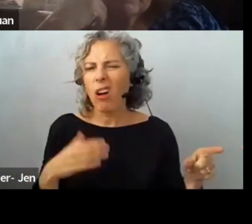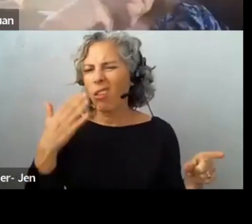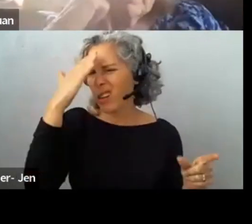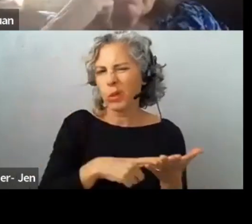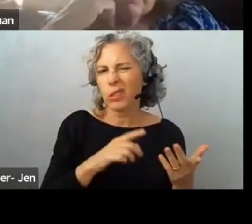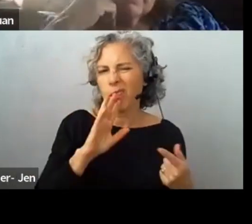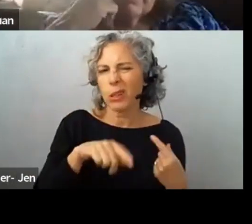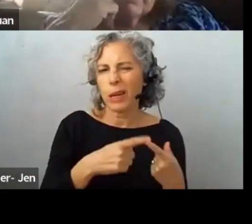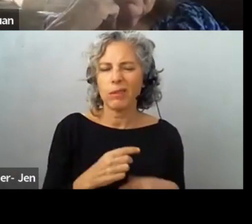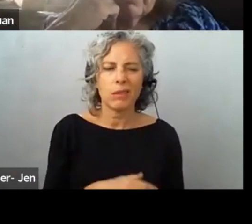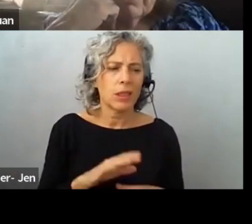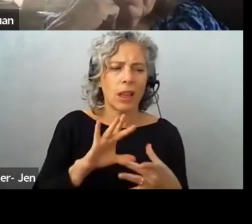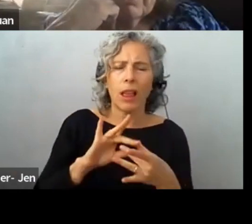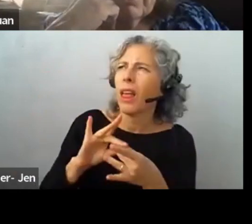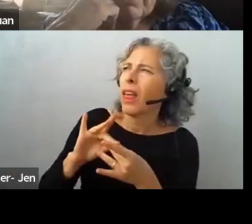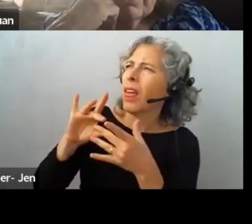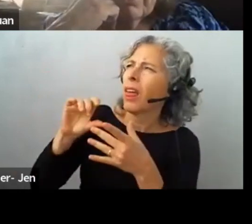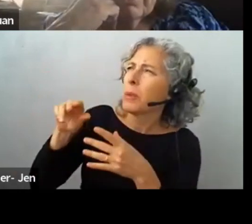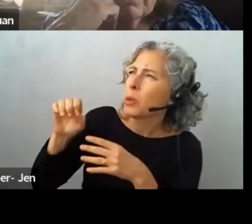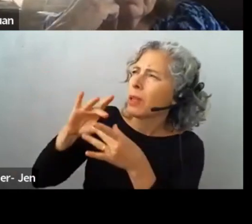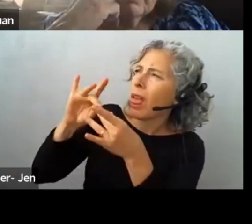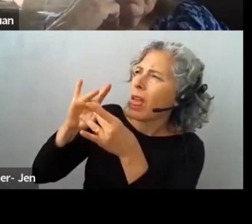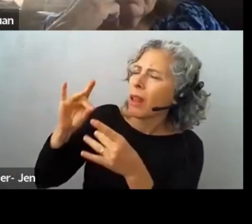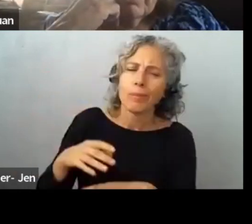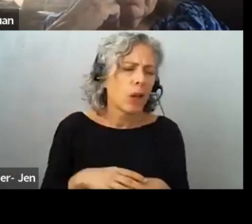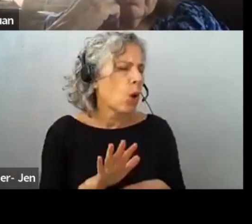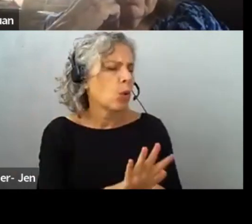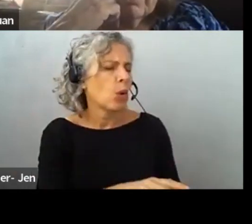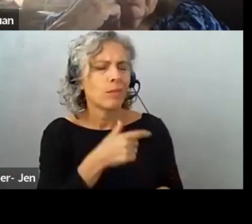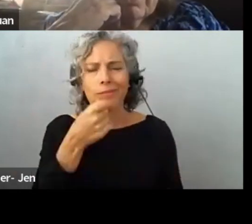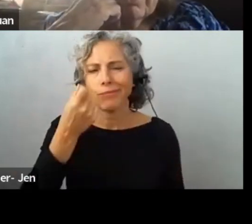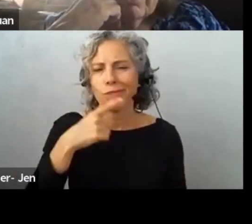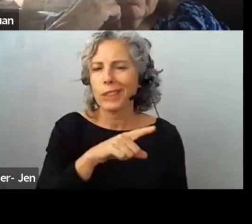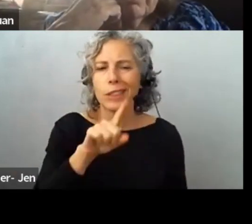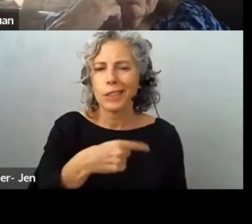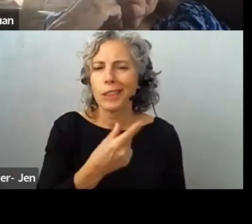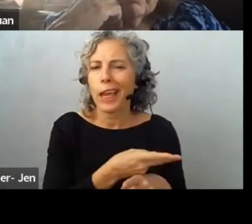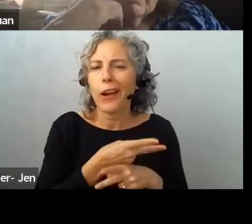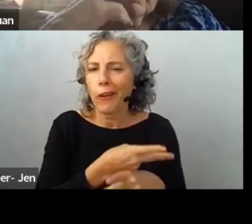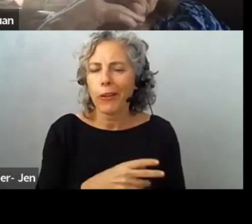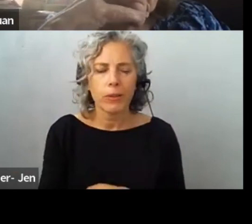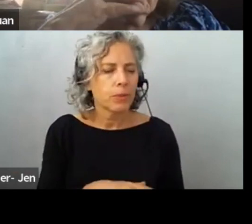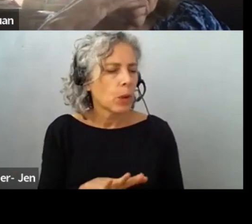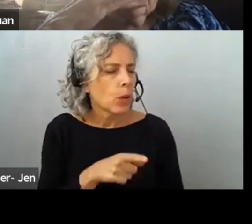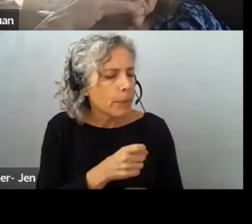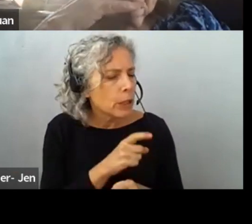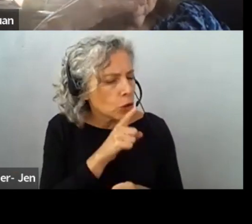about. They that's not abuse. That's just care. Oh, no, they're just making sure that you're managing your money